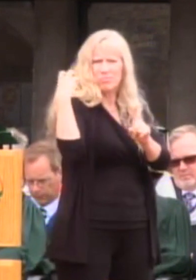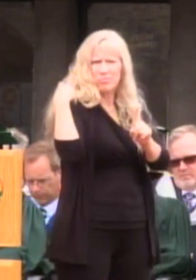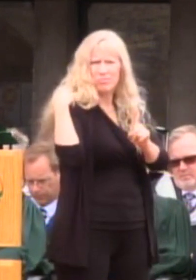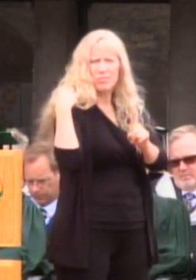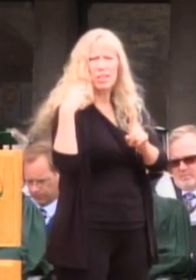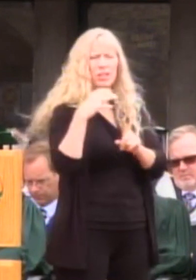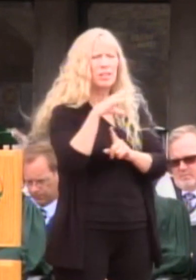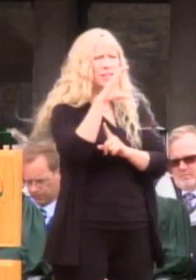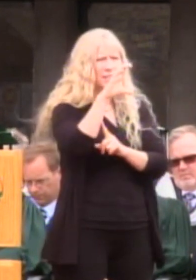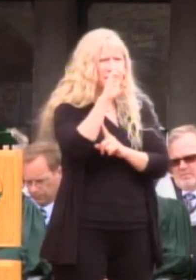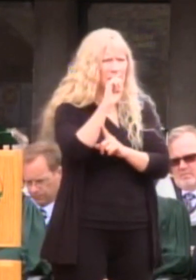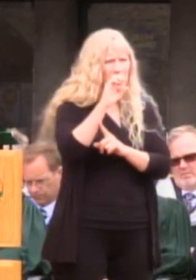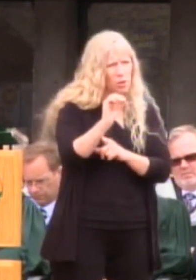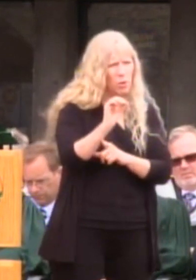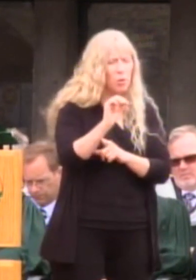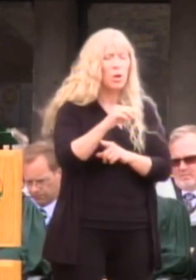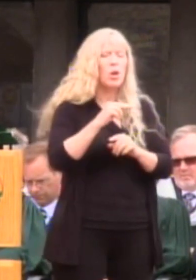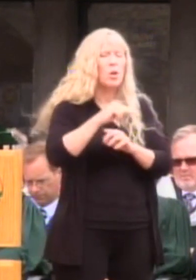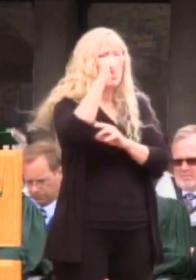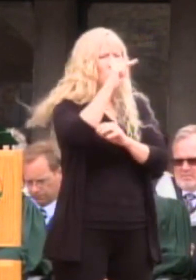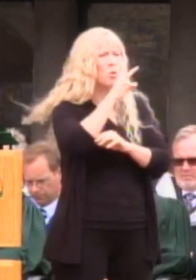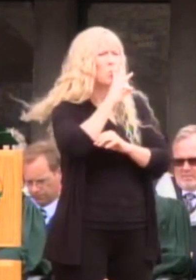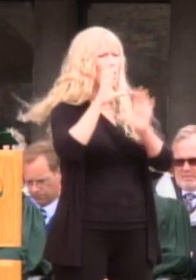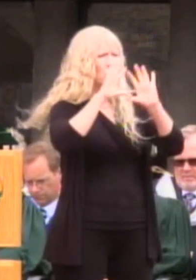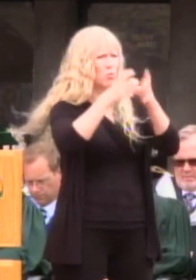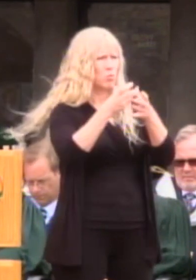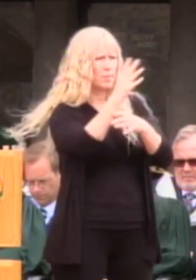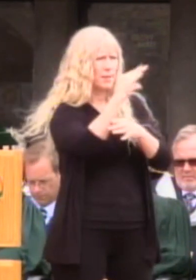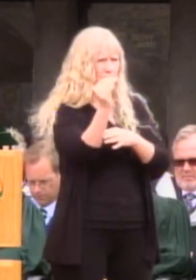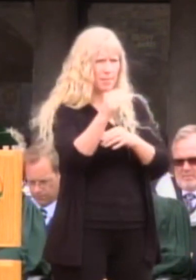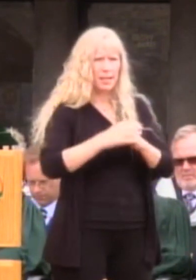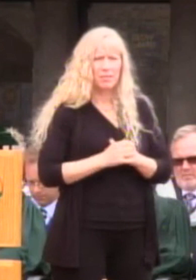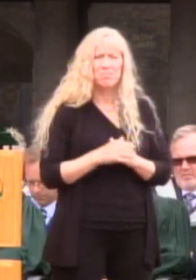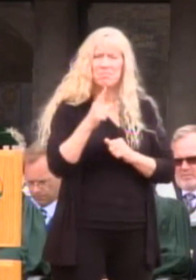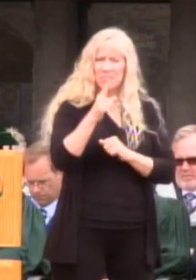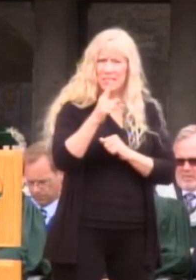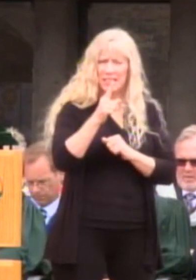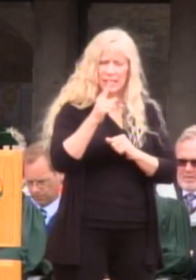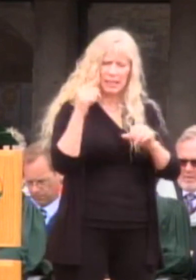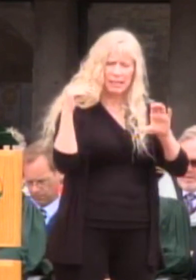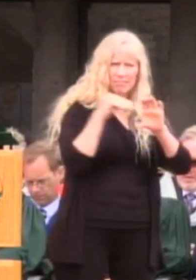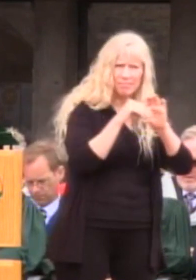of the North Water group of companies. As an investment leader and a devoted alumn of